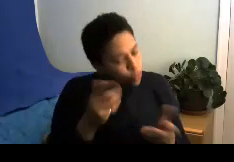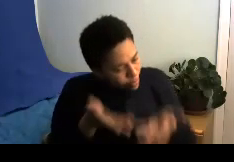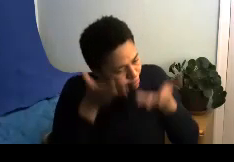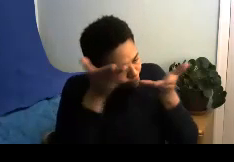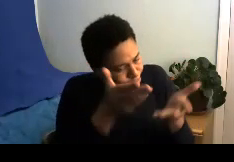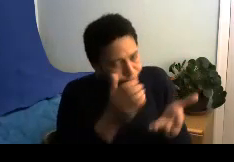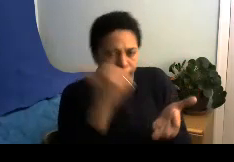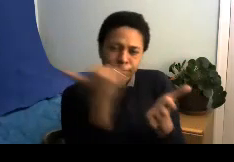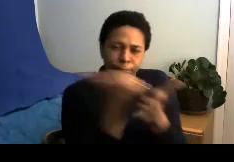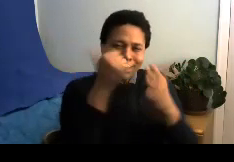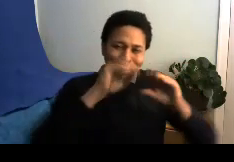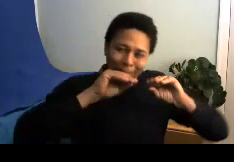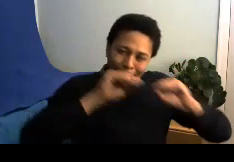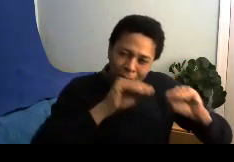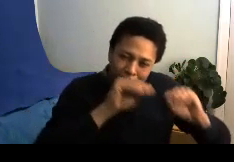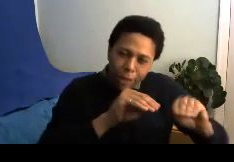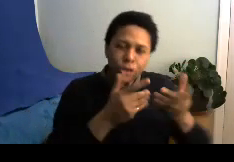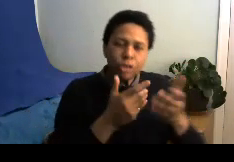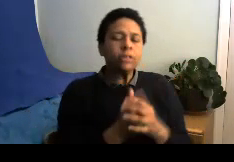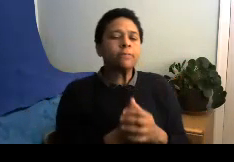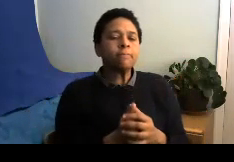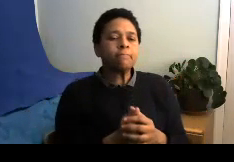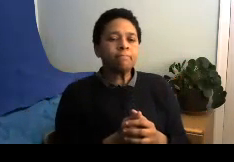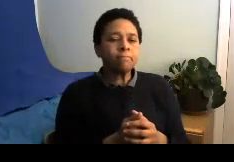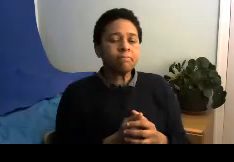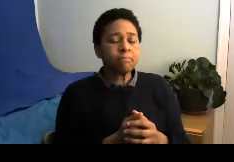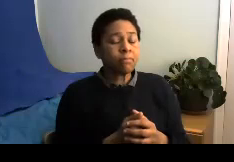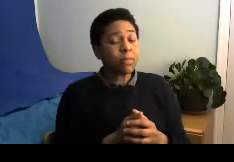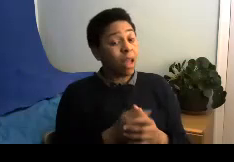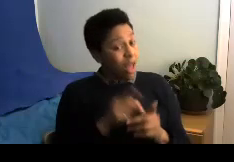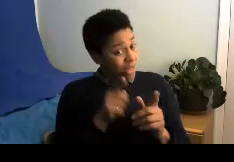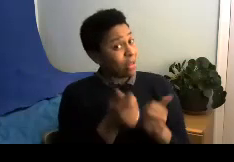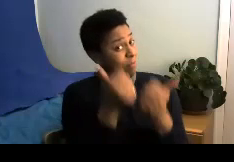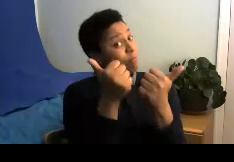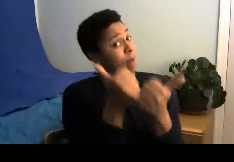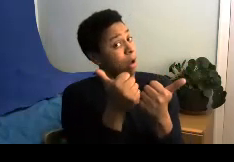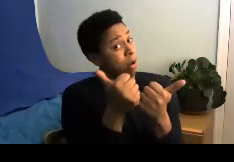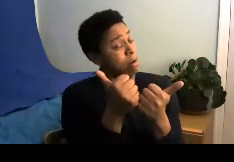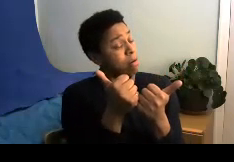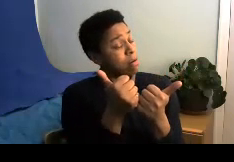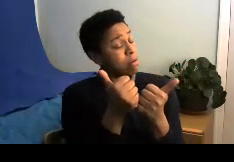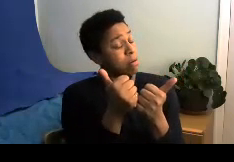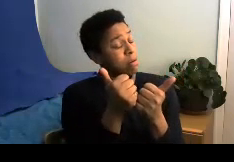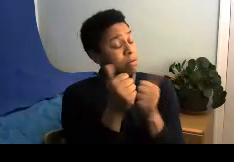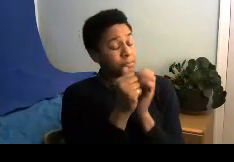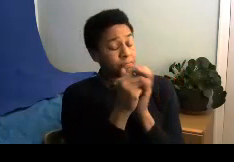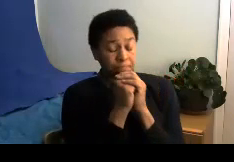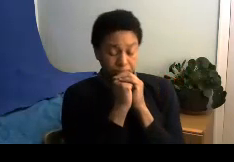English. And that's fine. But, you know, and I see myself as